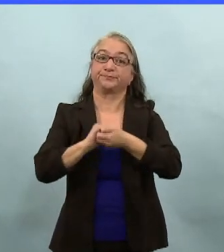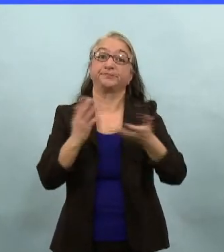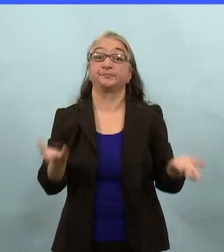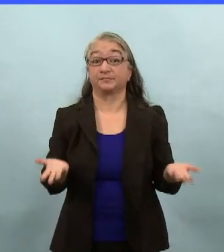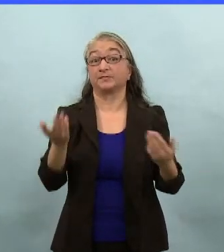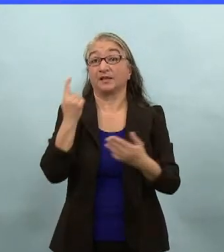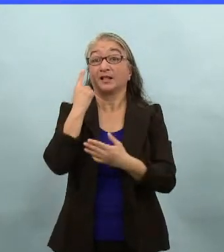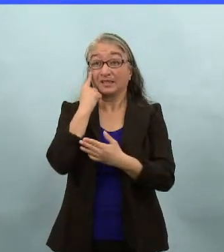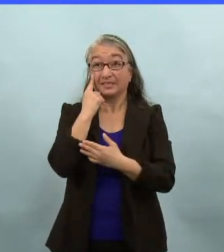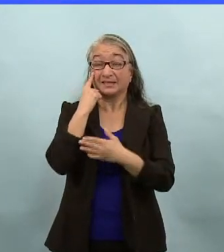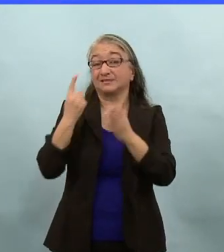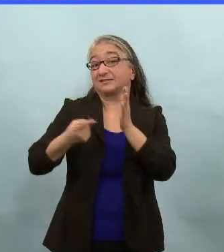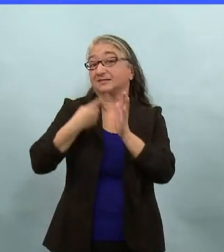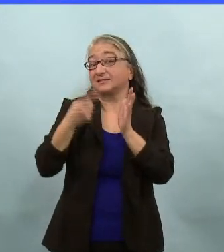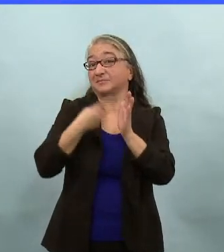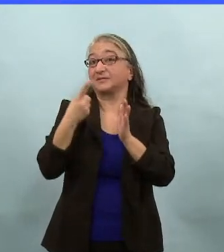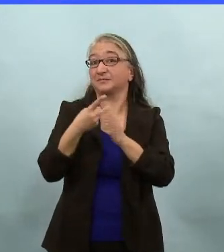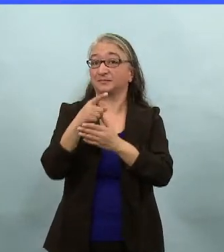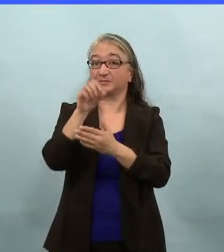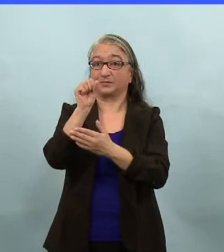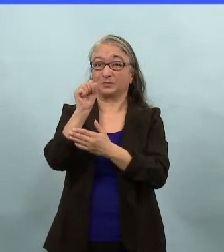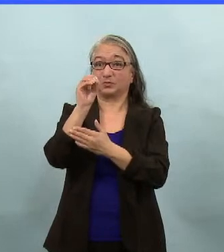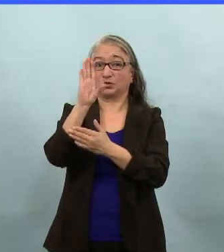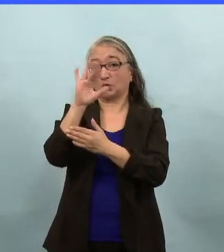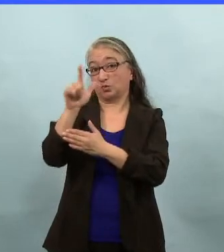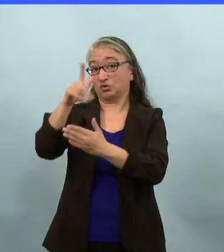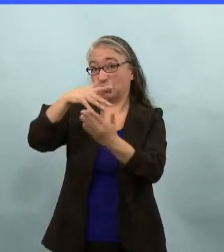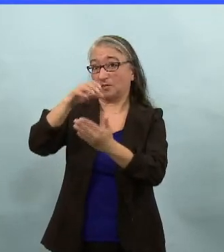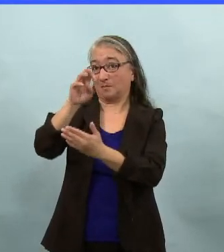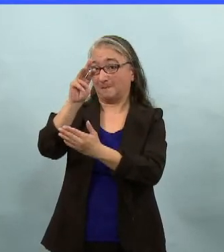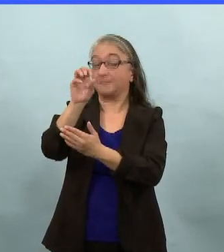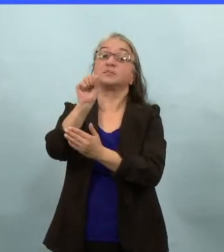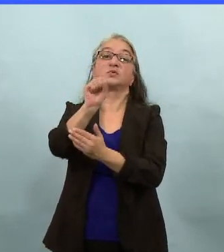they say i haven't tried it myself but there's something called doordash and they're saying